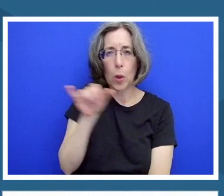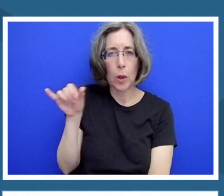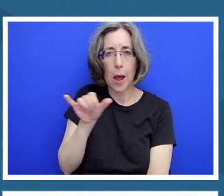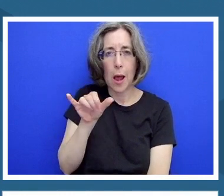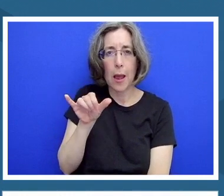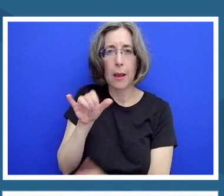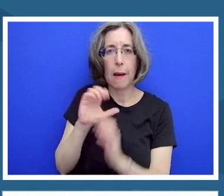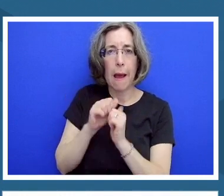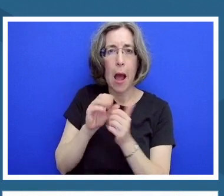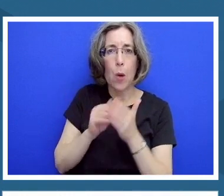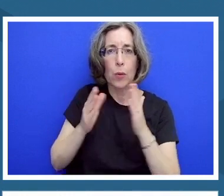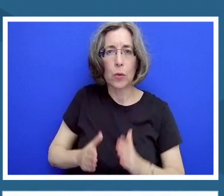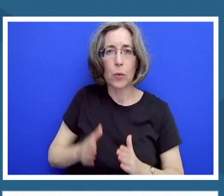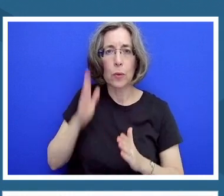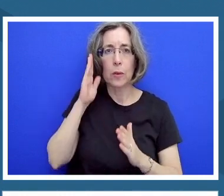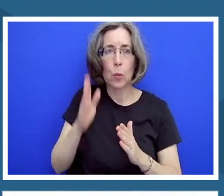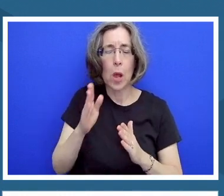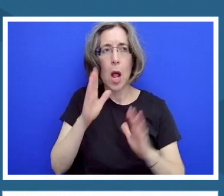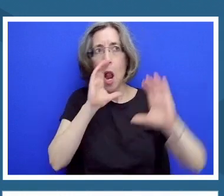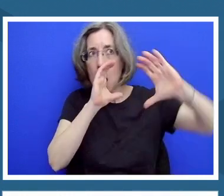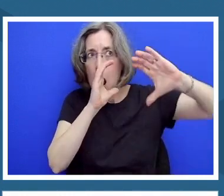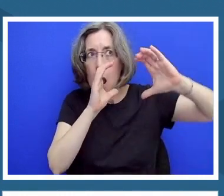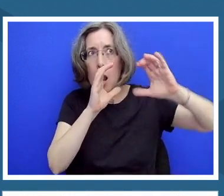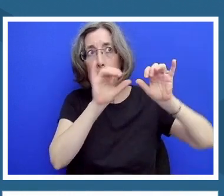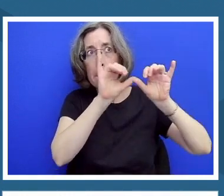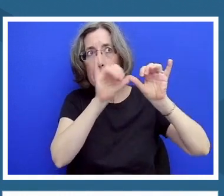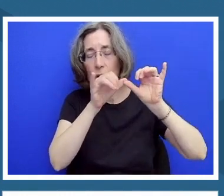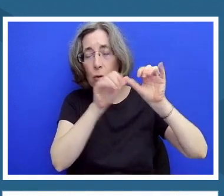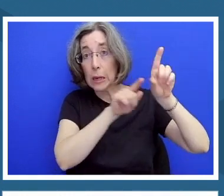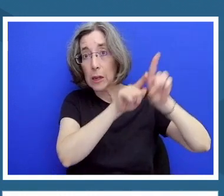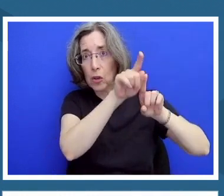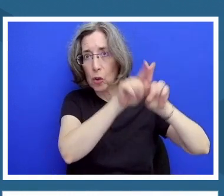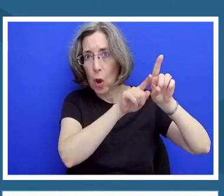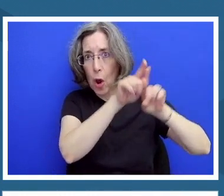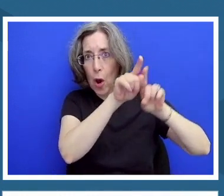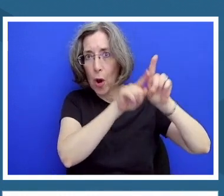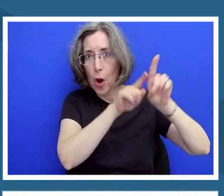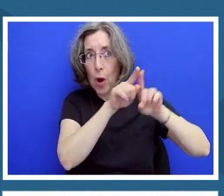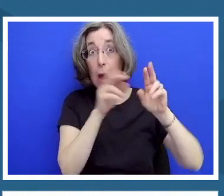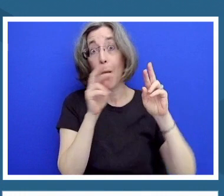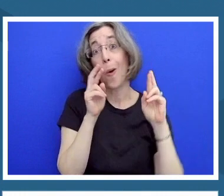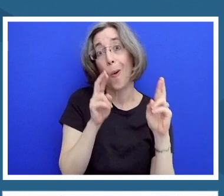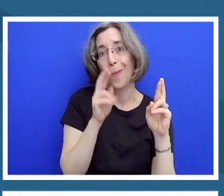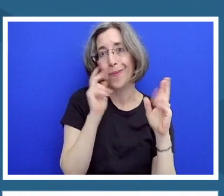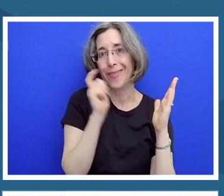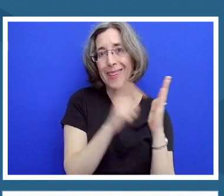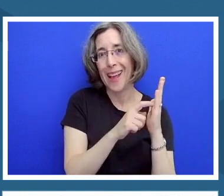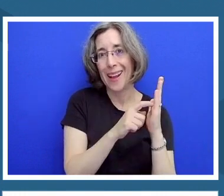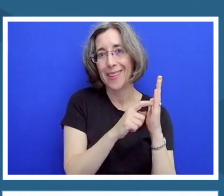exoplanet or measuring a star i should say in the hopes of detecting an